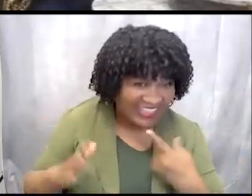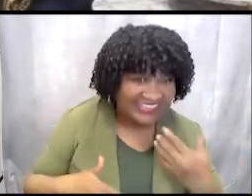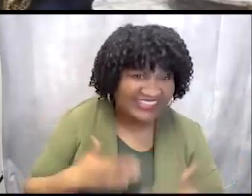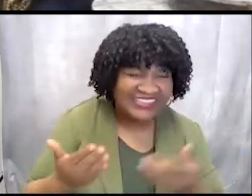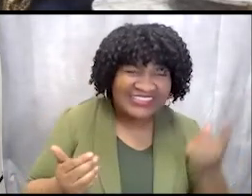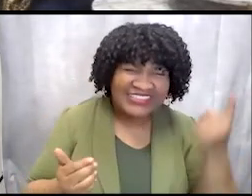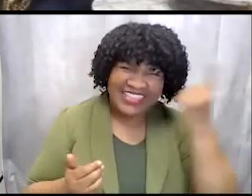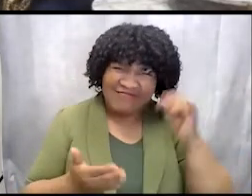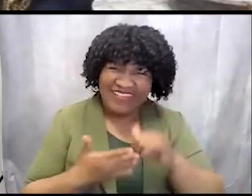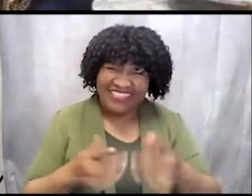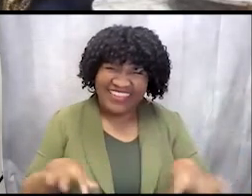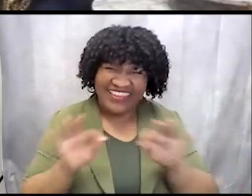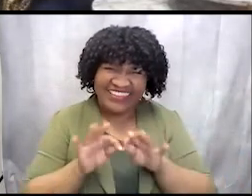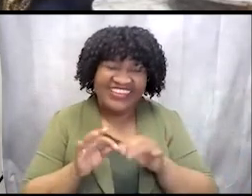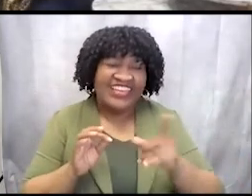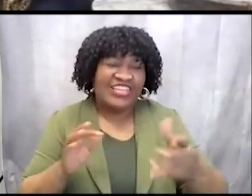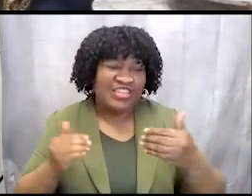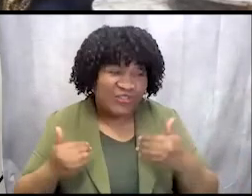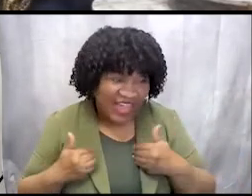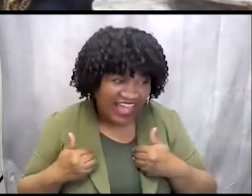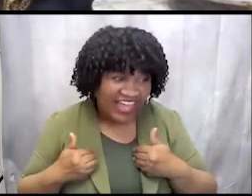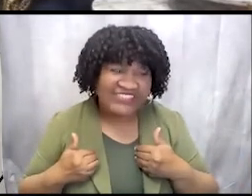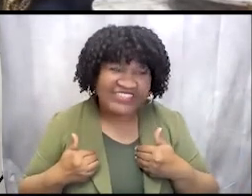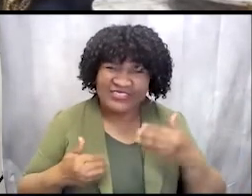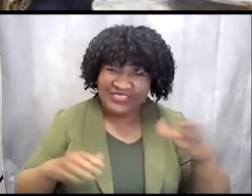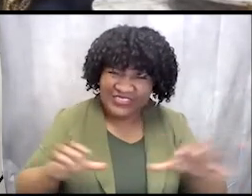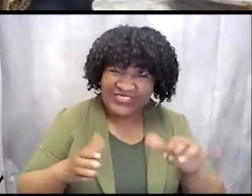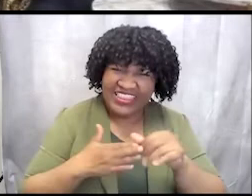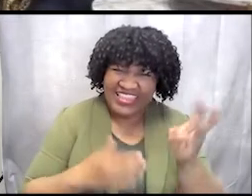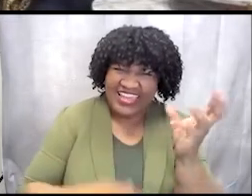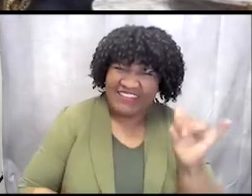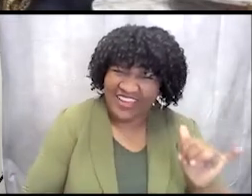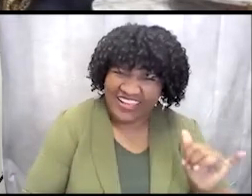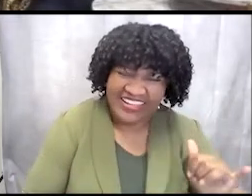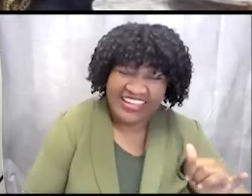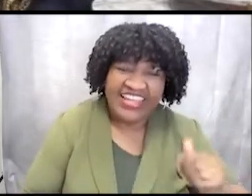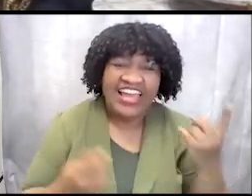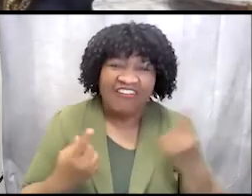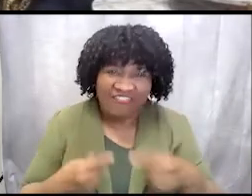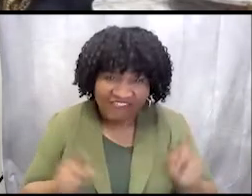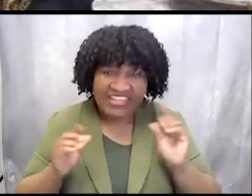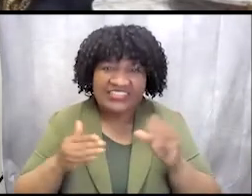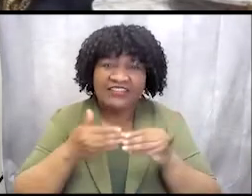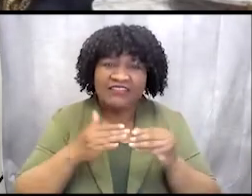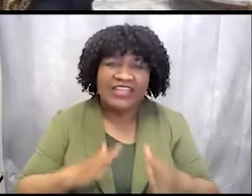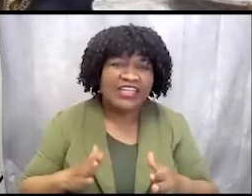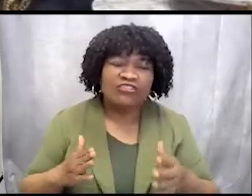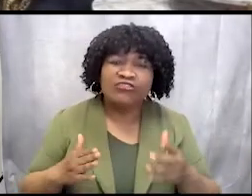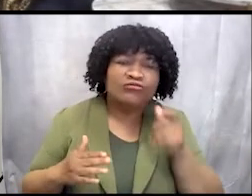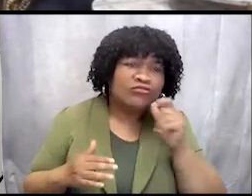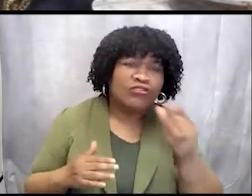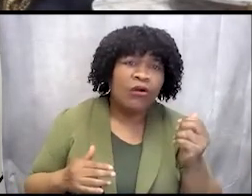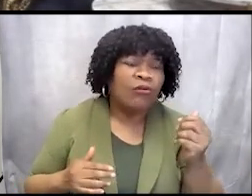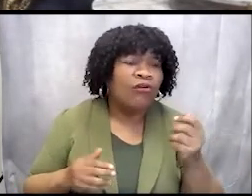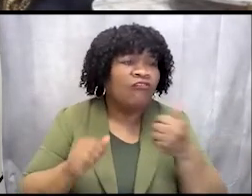I think about that, that you even have to move that way. And that's how most effective leaders move. They don't move because of the department,